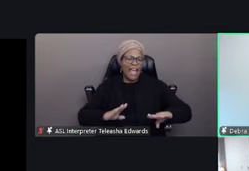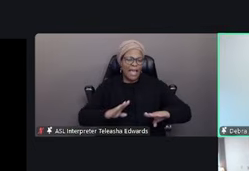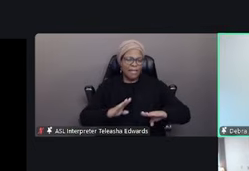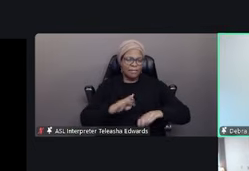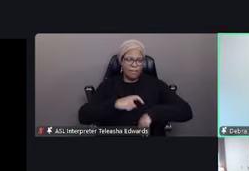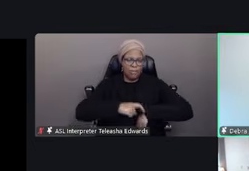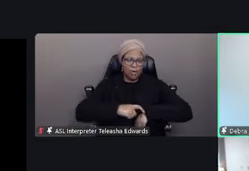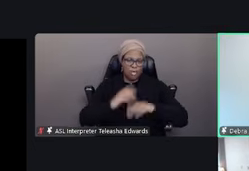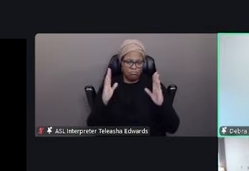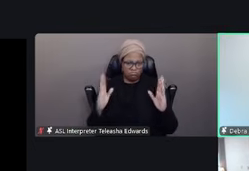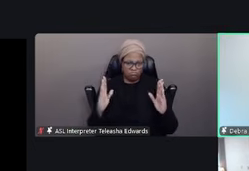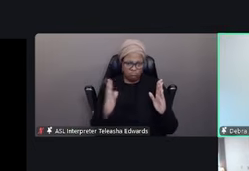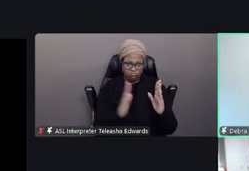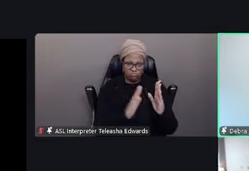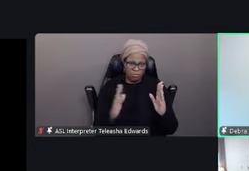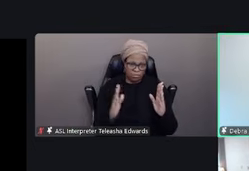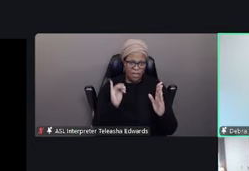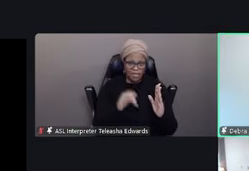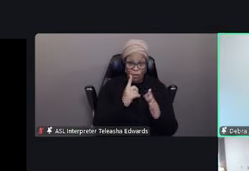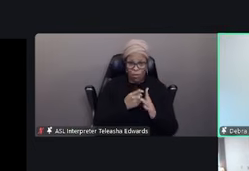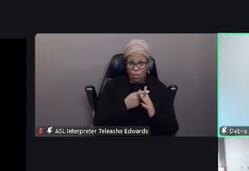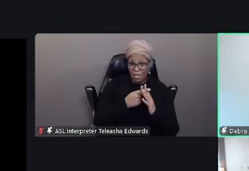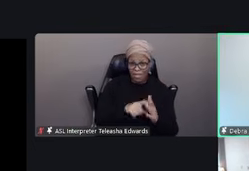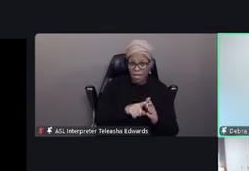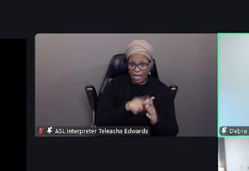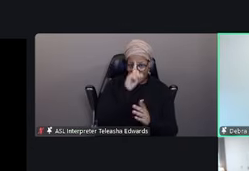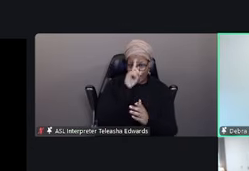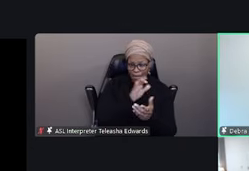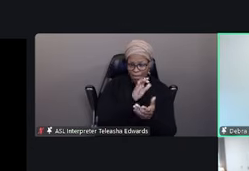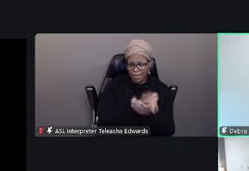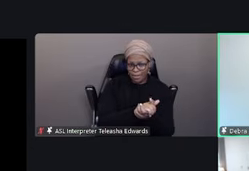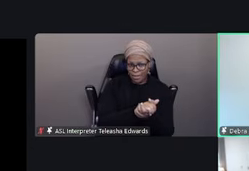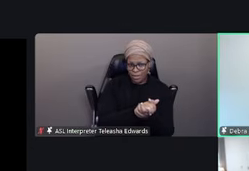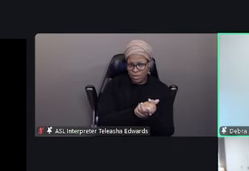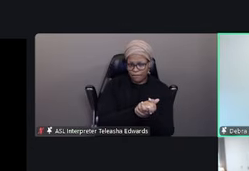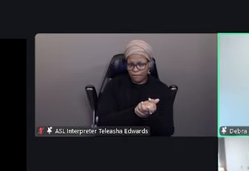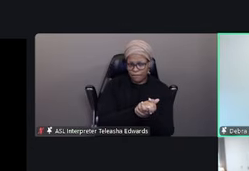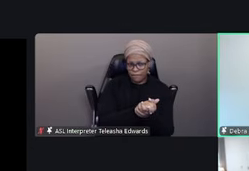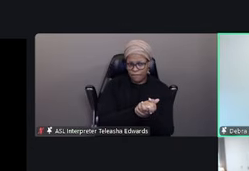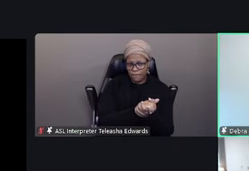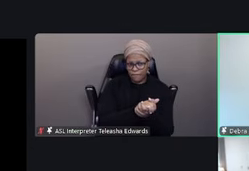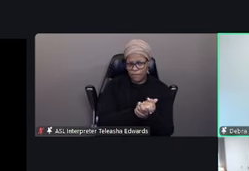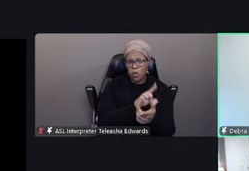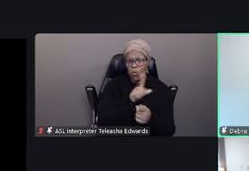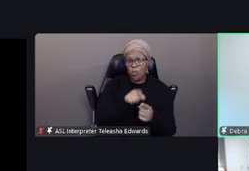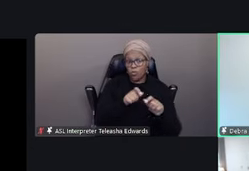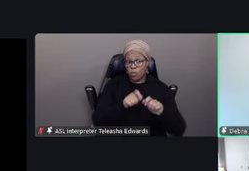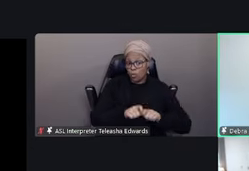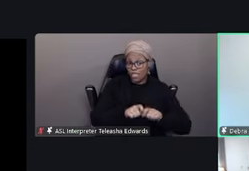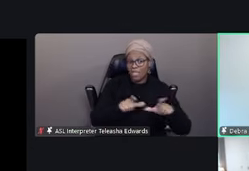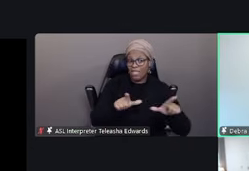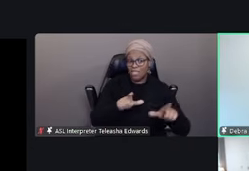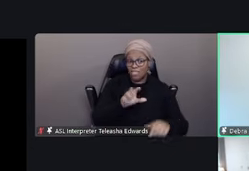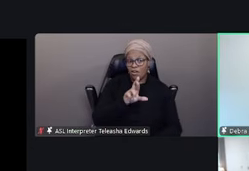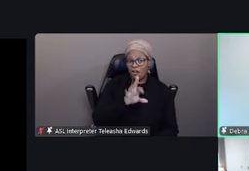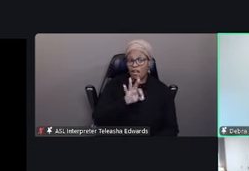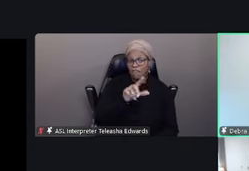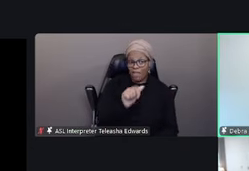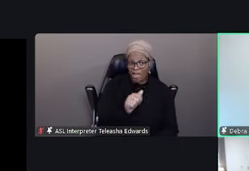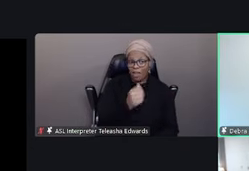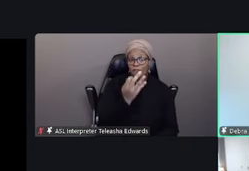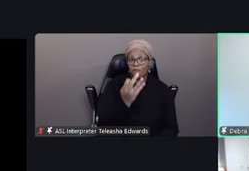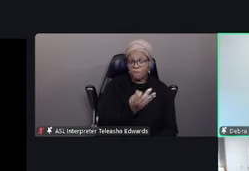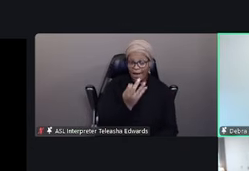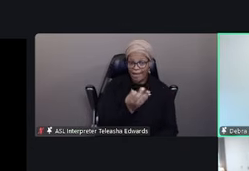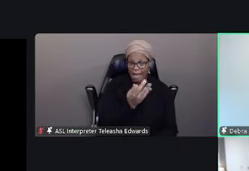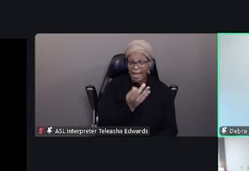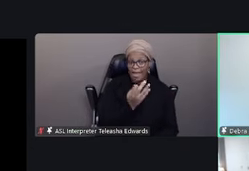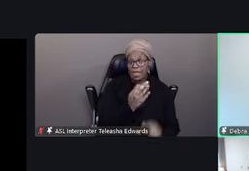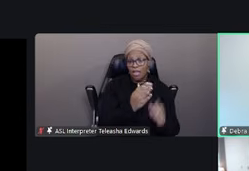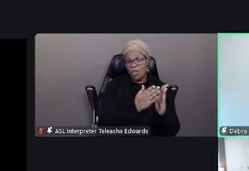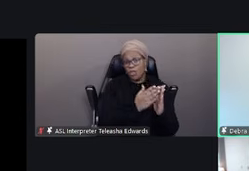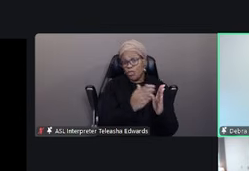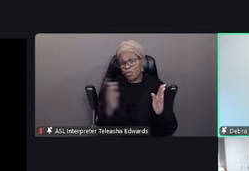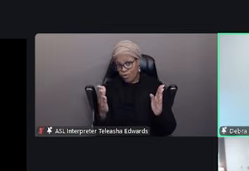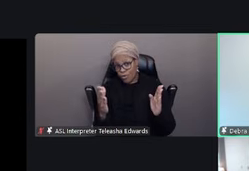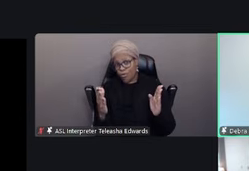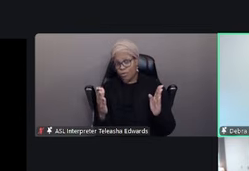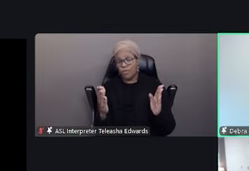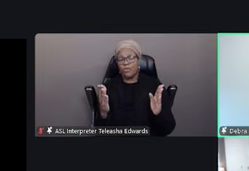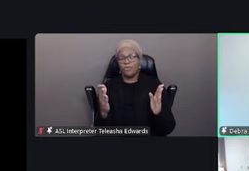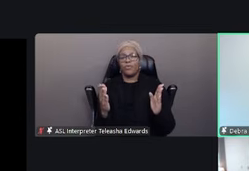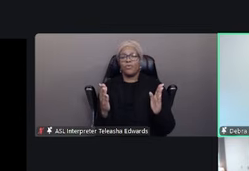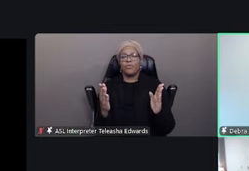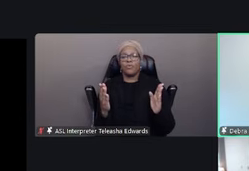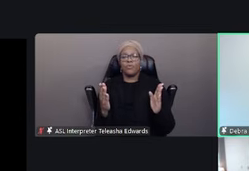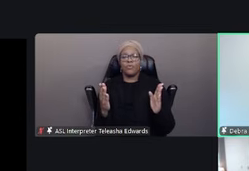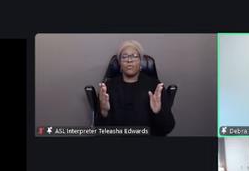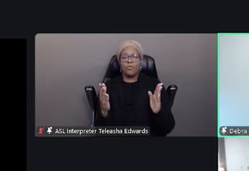is going to be begin I believe um when we release the RFA on Friday through when we um complete the